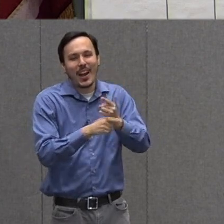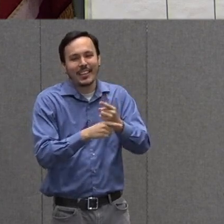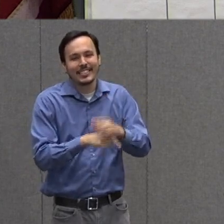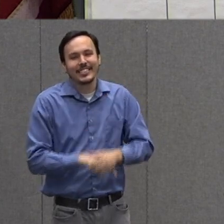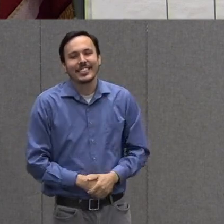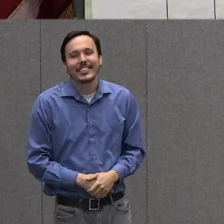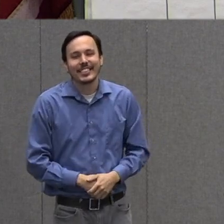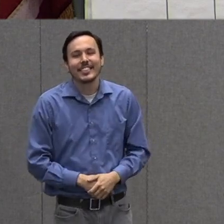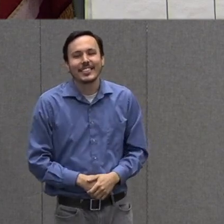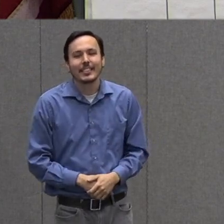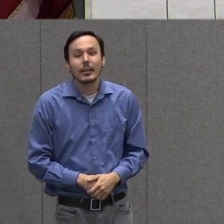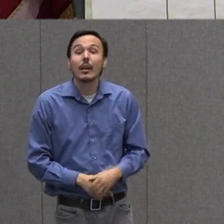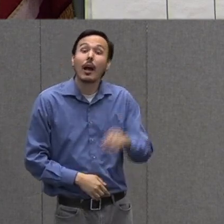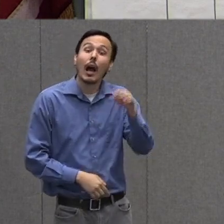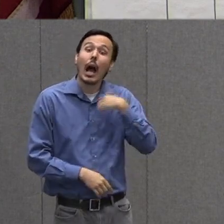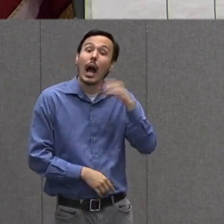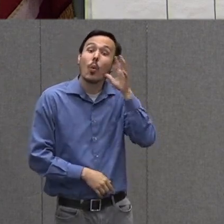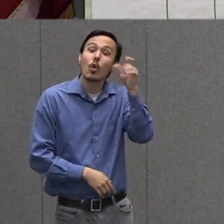I'm going to write volunteer under nouns.